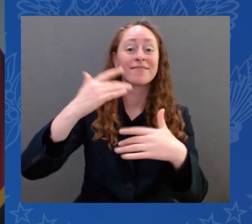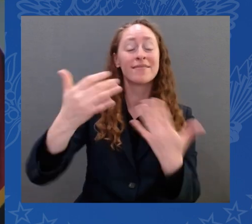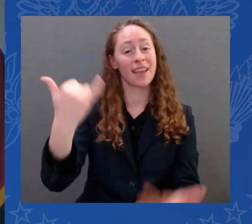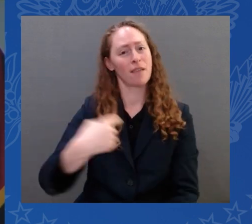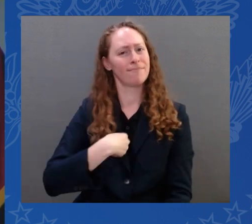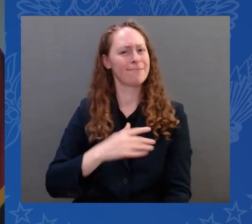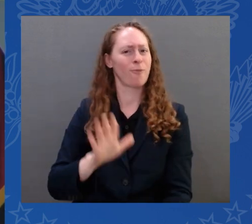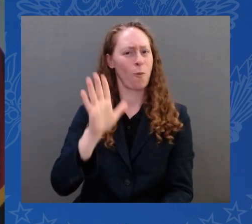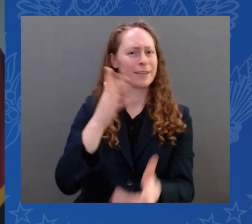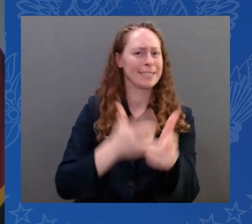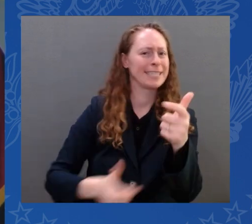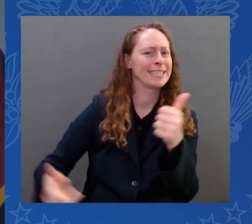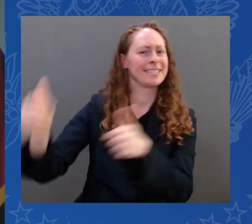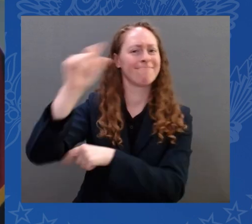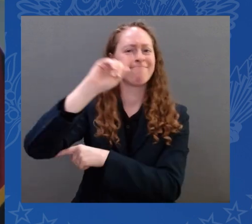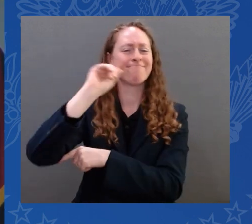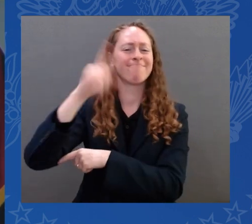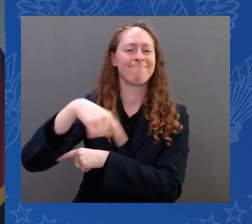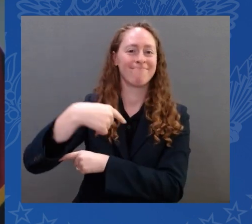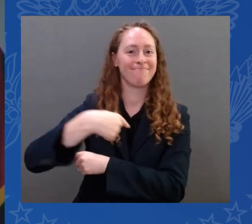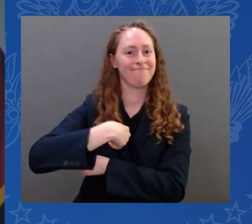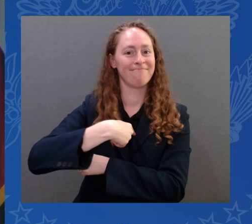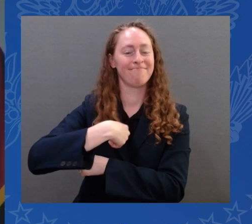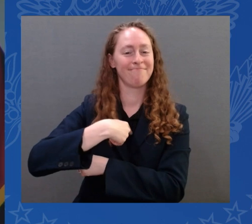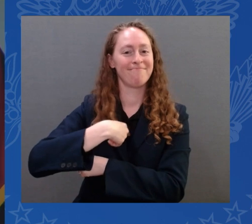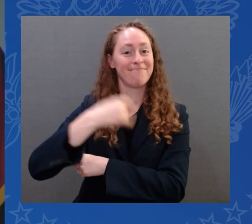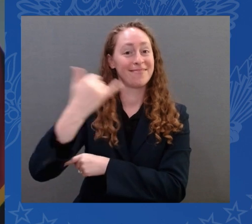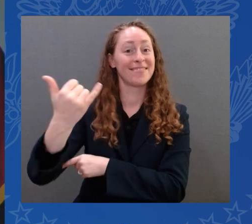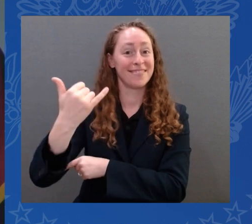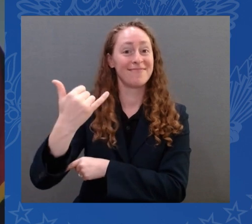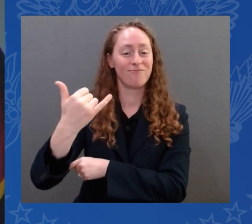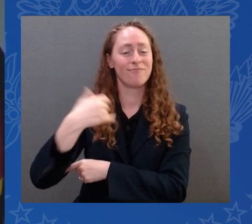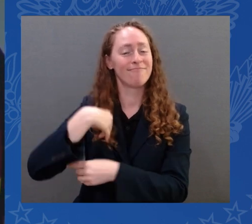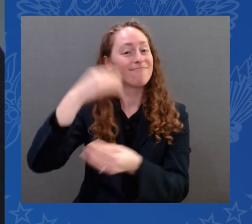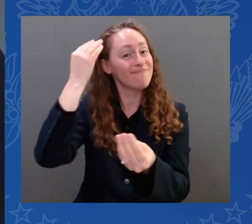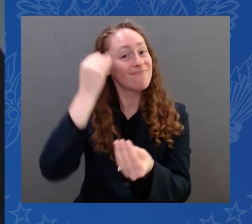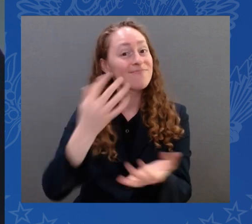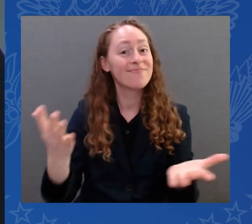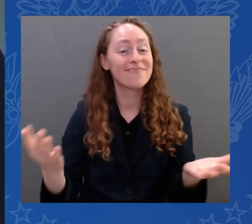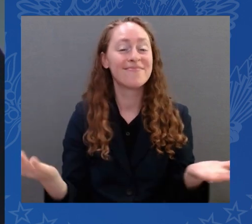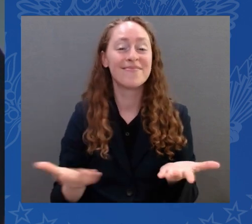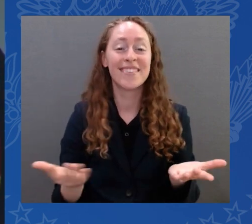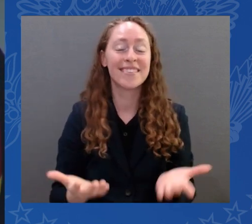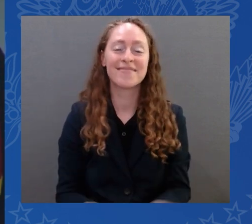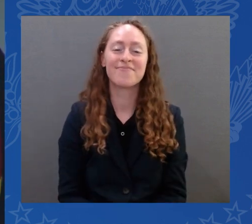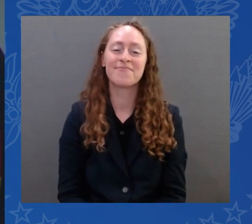Look -- and I know, unlike me,